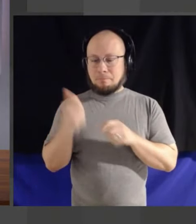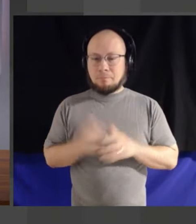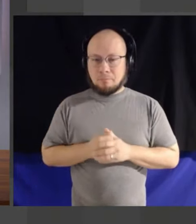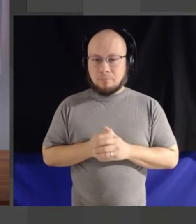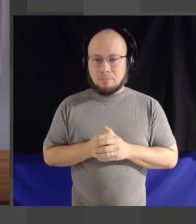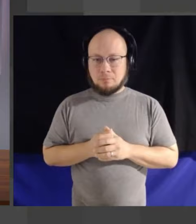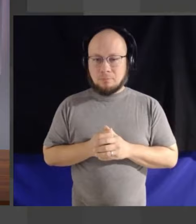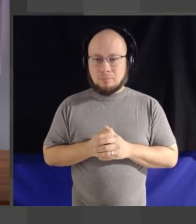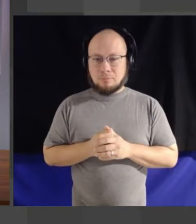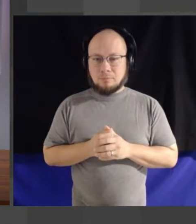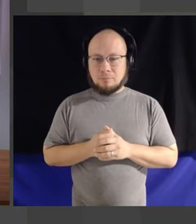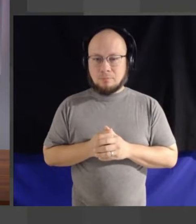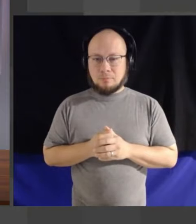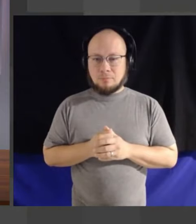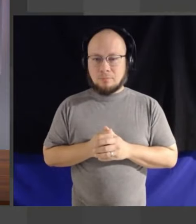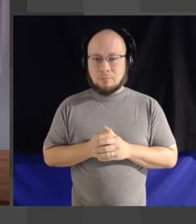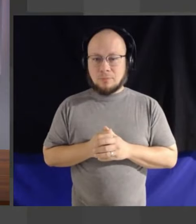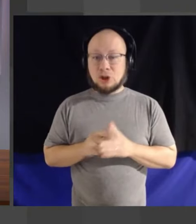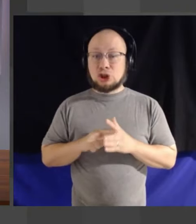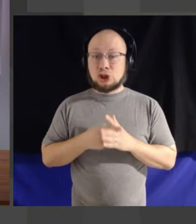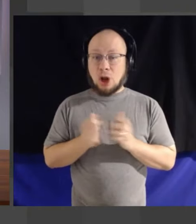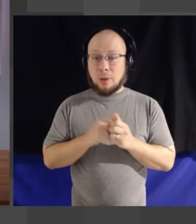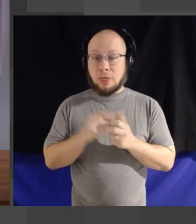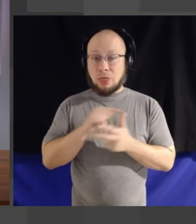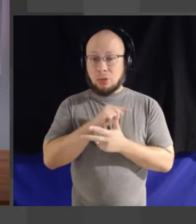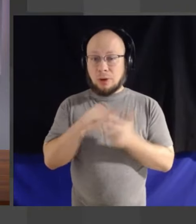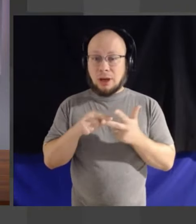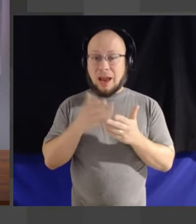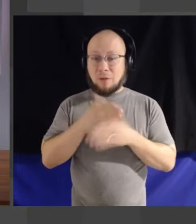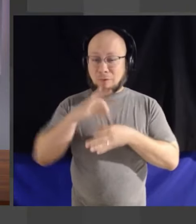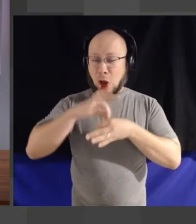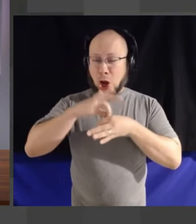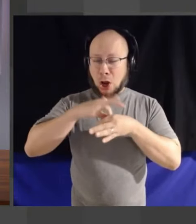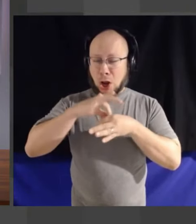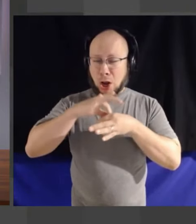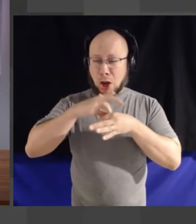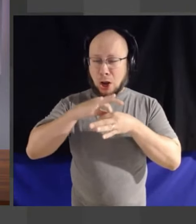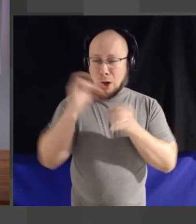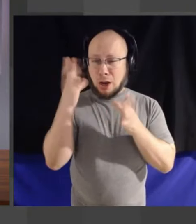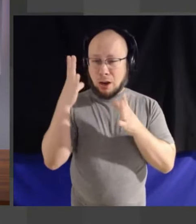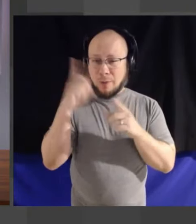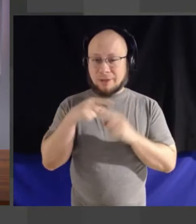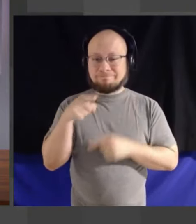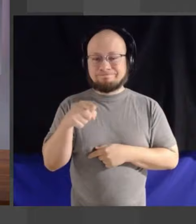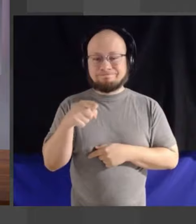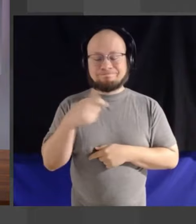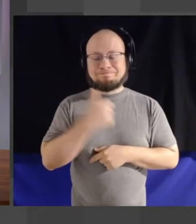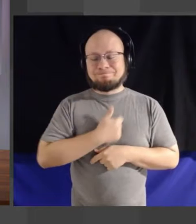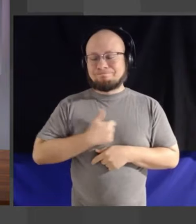MOB'S DREAMS WOULD BE DASHED WITH NO HOPE OF MAKING IT INTO THE FINAL ROUND AND IT WAS